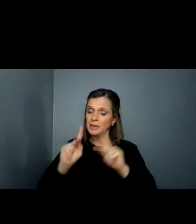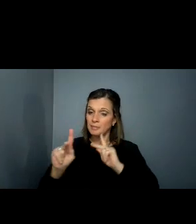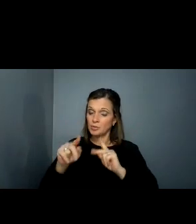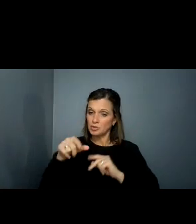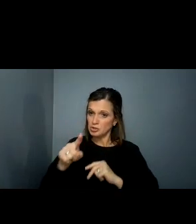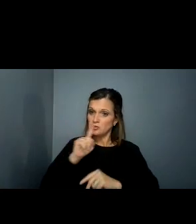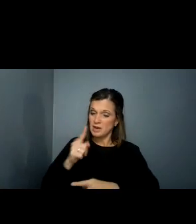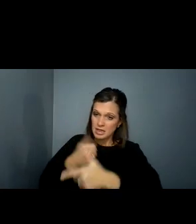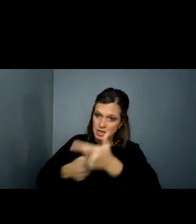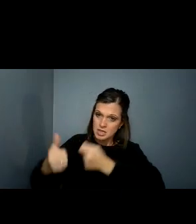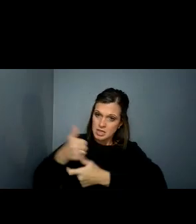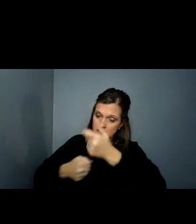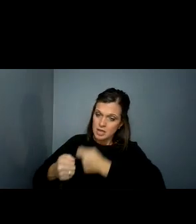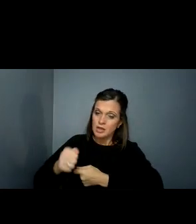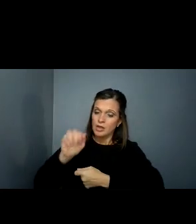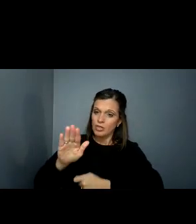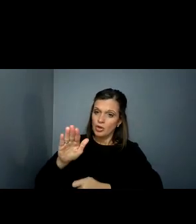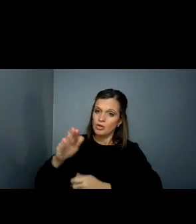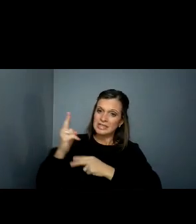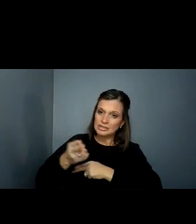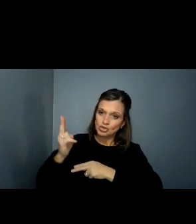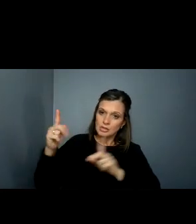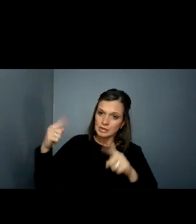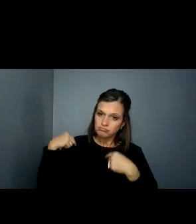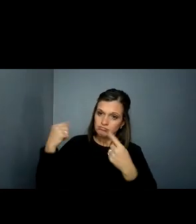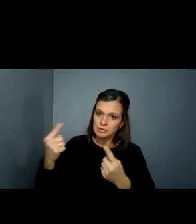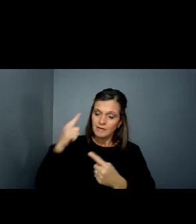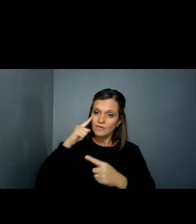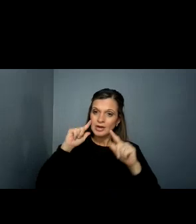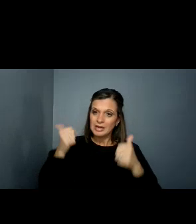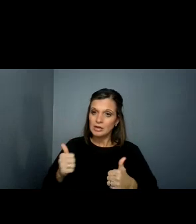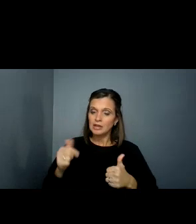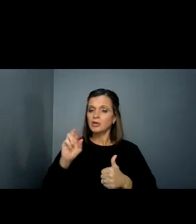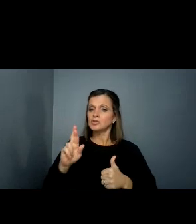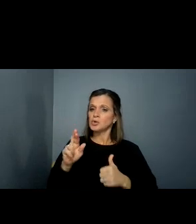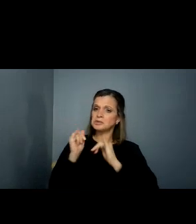on on hearing loss or do you just about like I do or what?